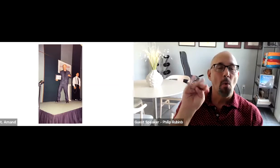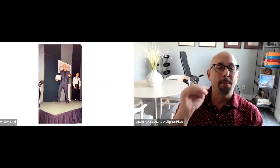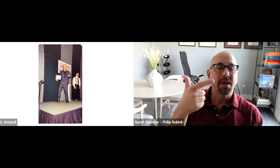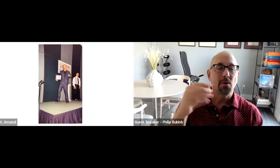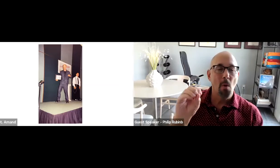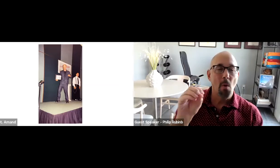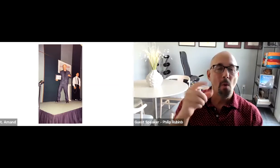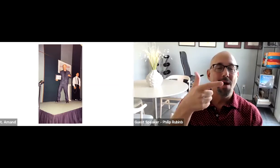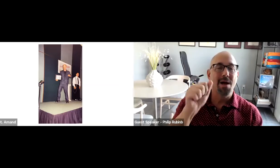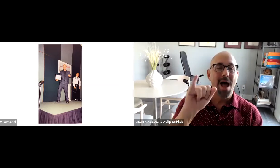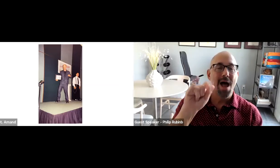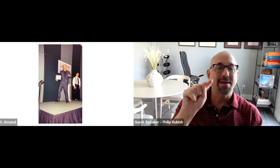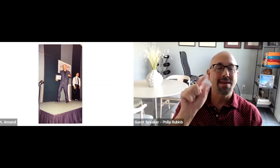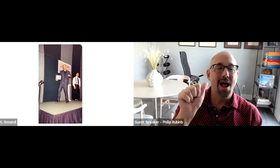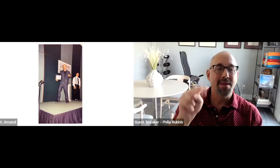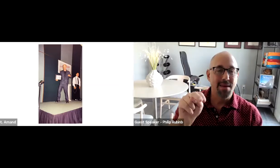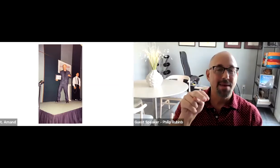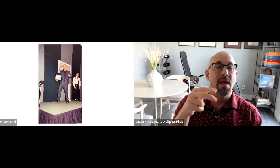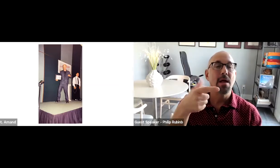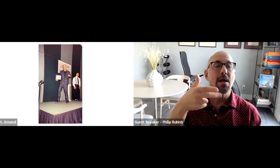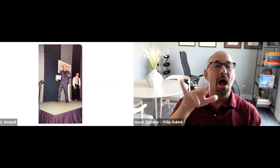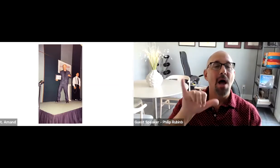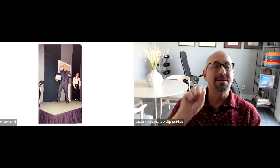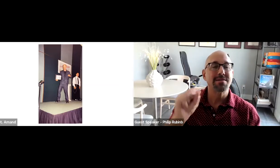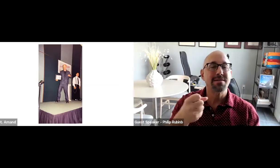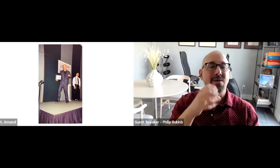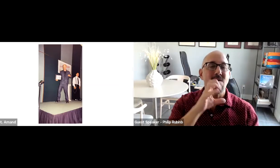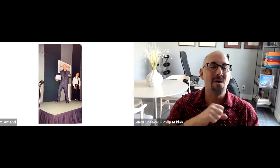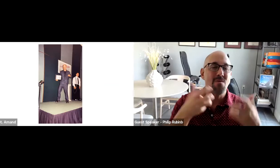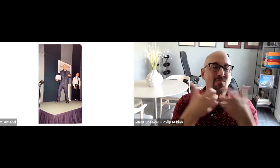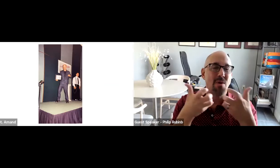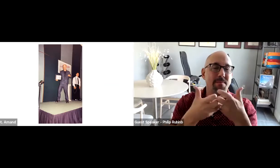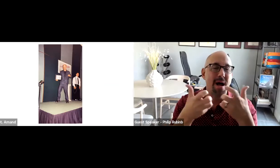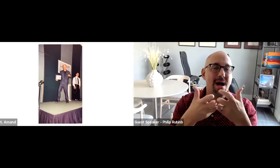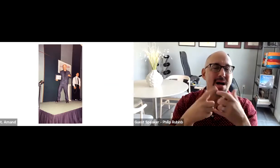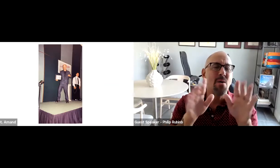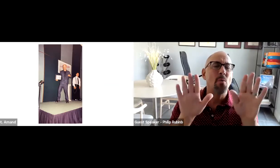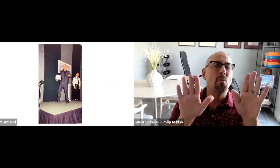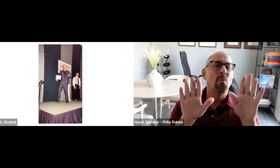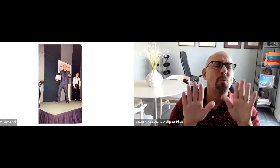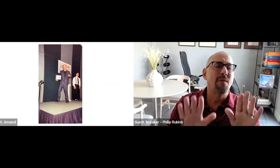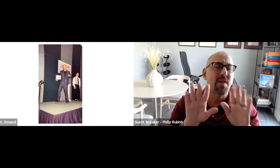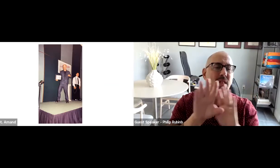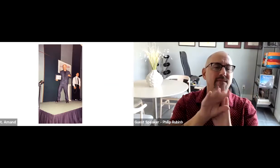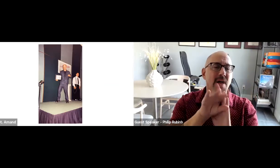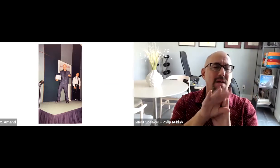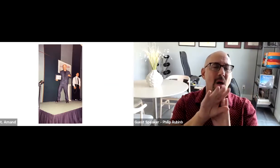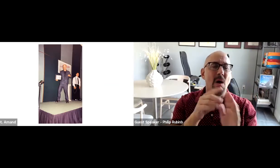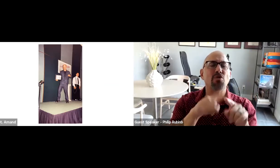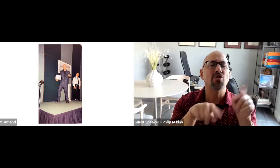Next, I would like to introduce Domingo Gaitan. He was Guy's old roommate.